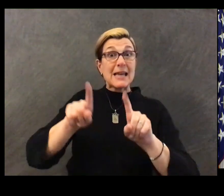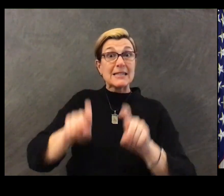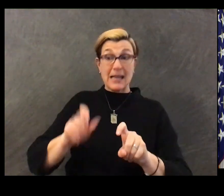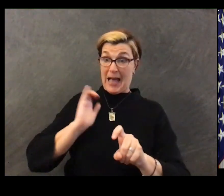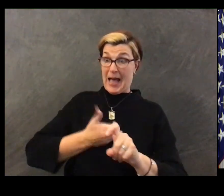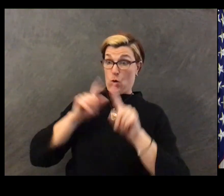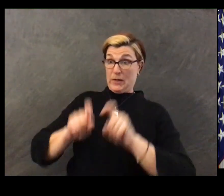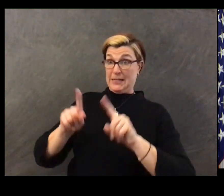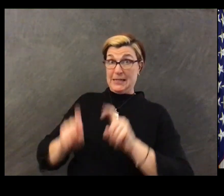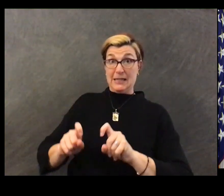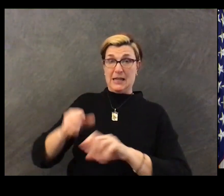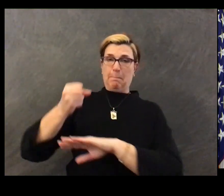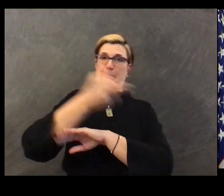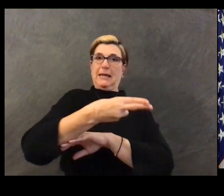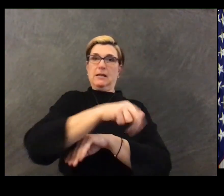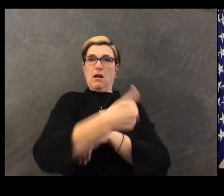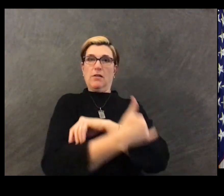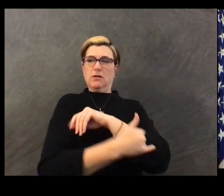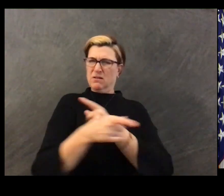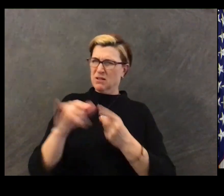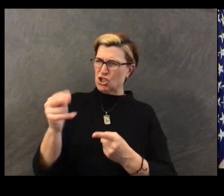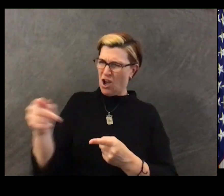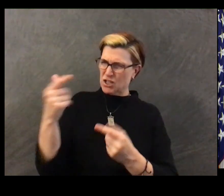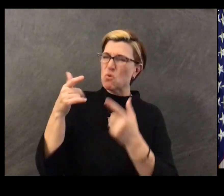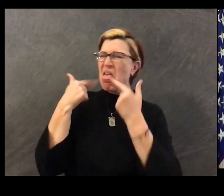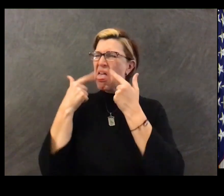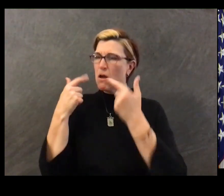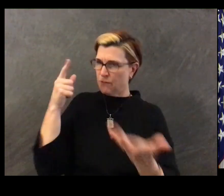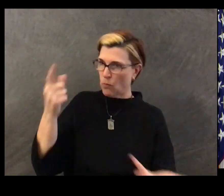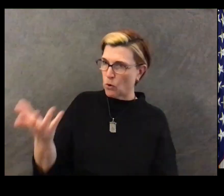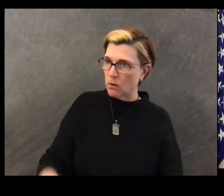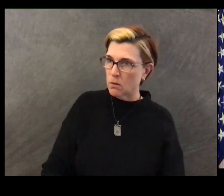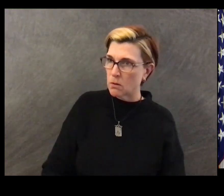nothing funny about that John most of the governors have never faced a